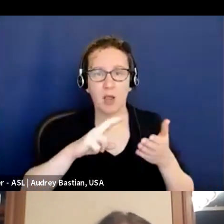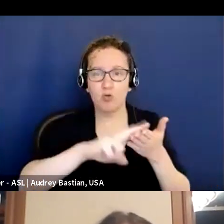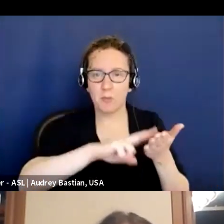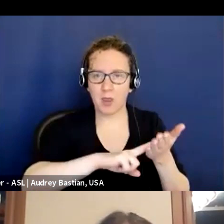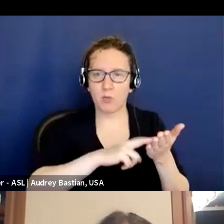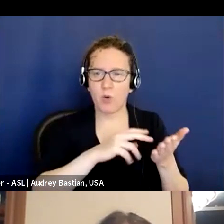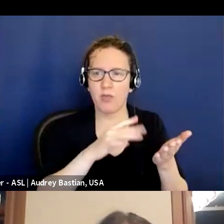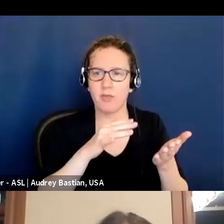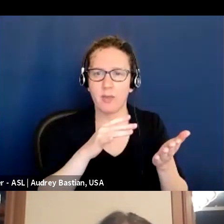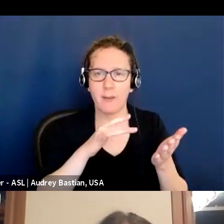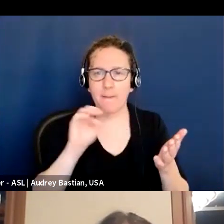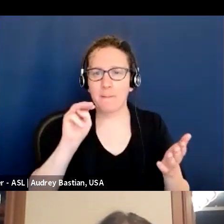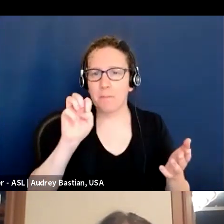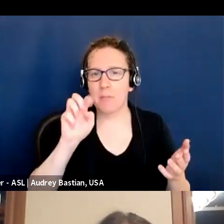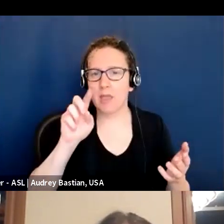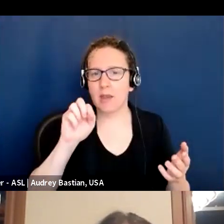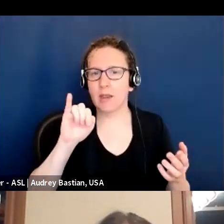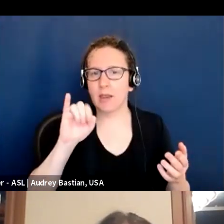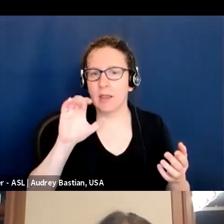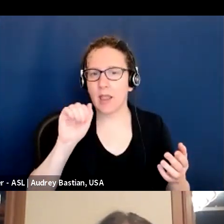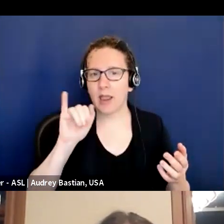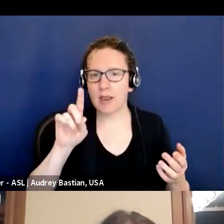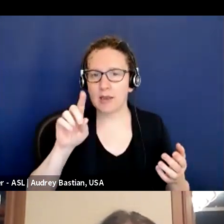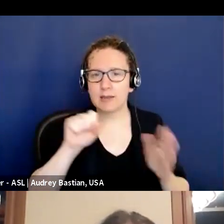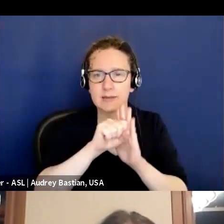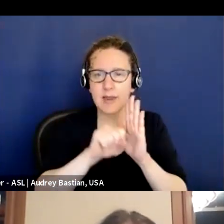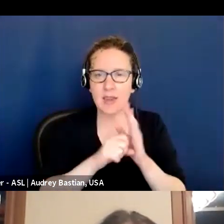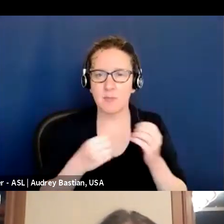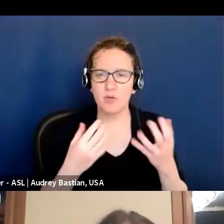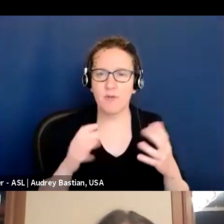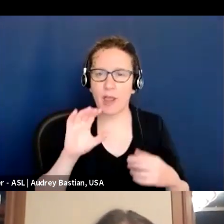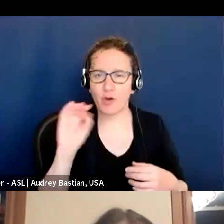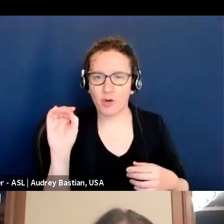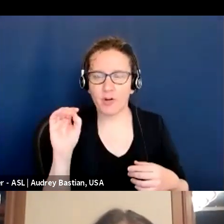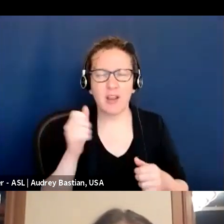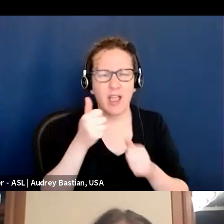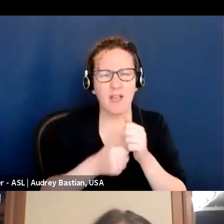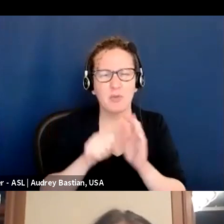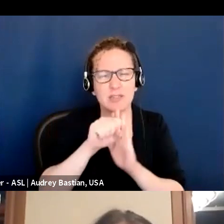it was her Medicaid affiliated state provider. Every state kind of has it's own medicaid set up